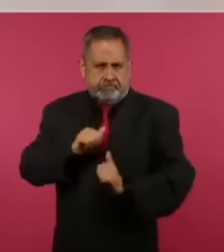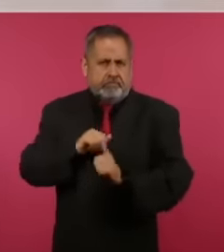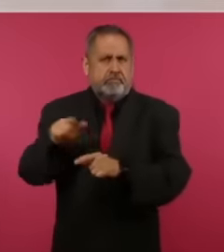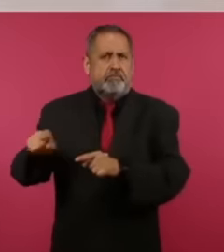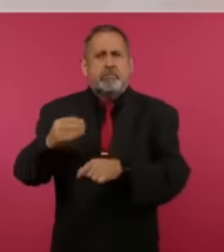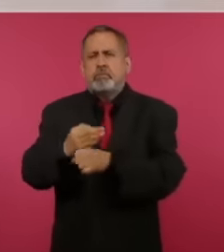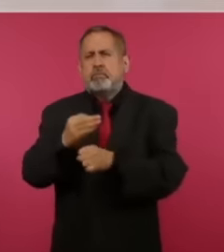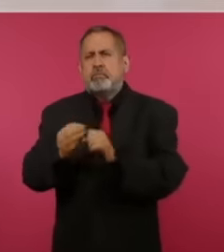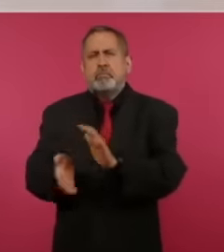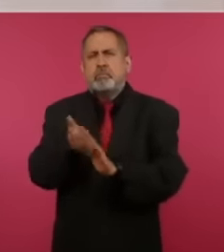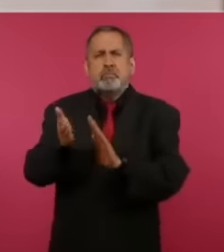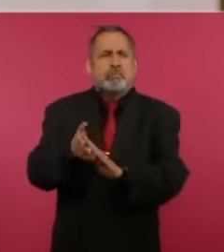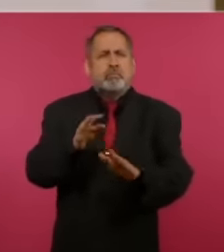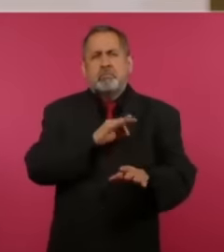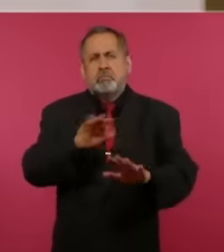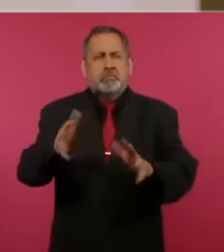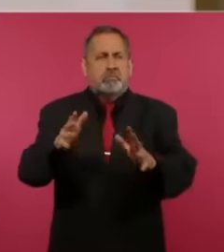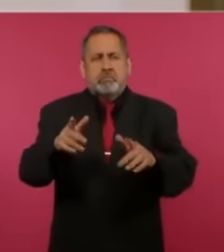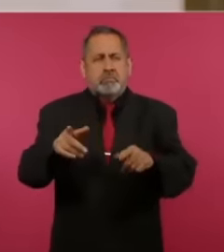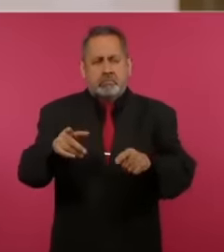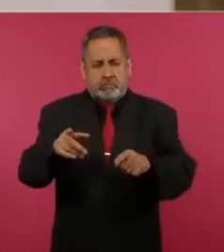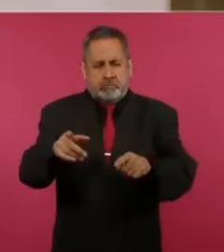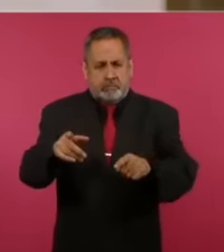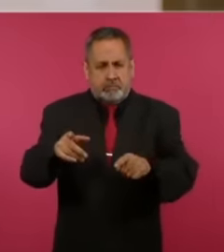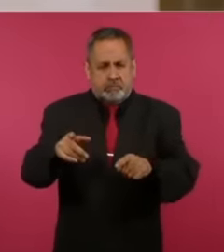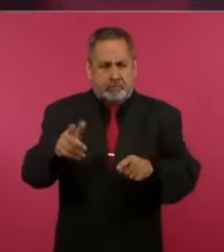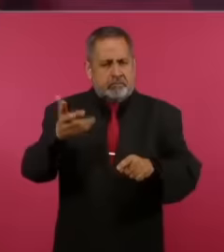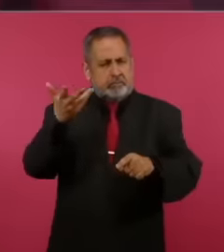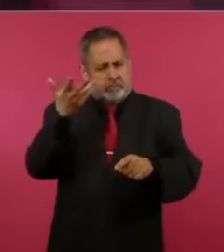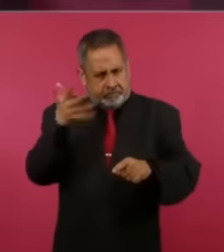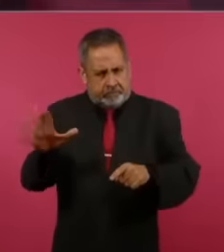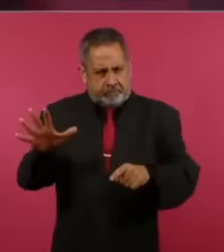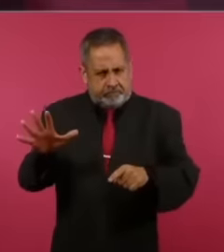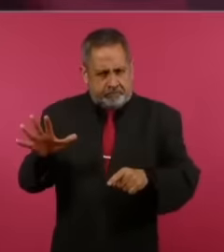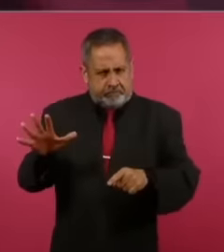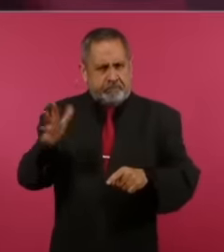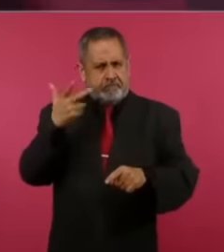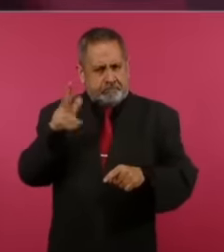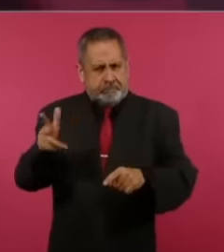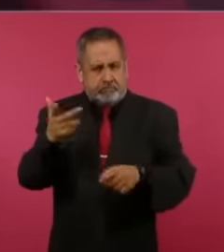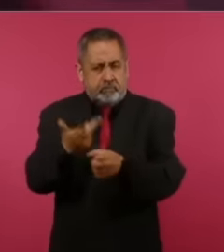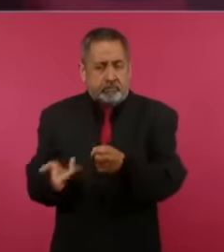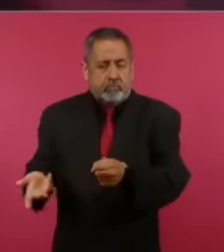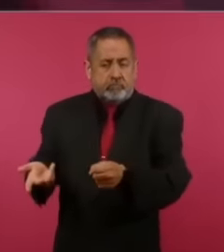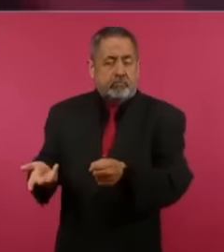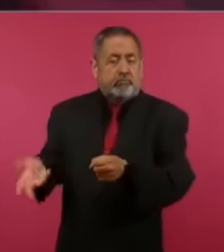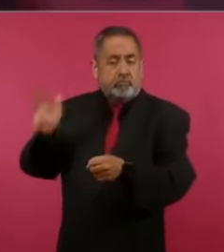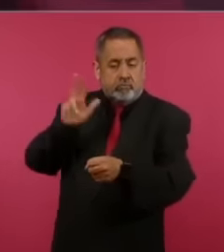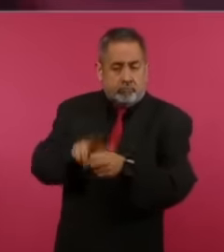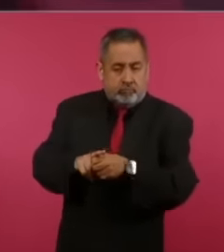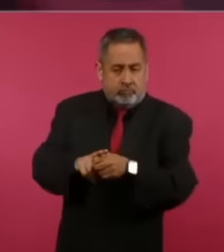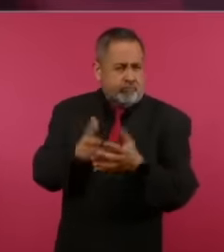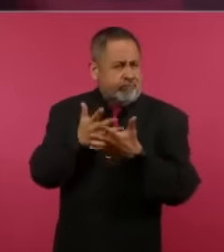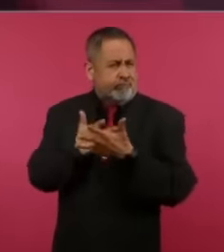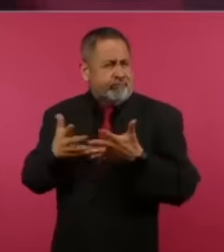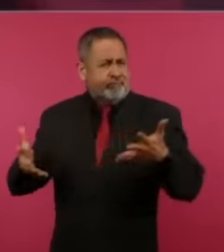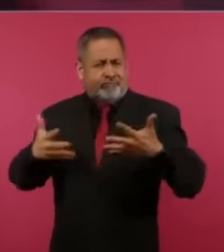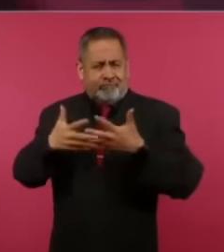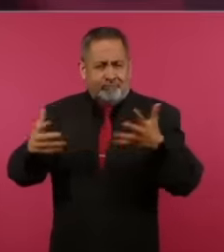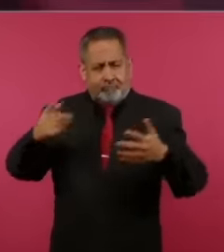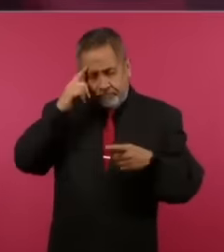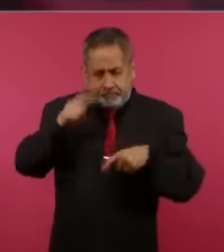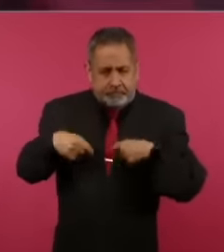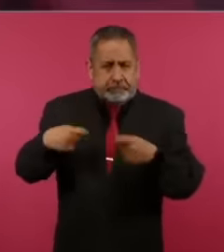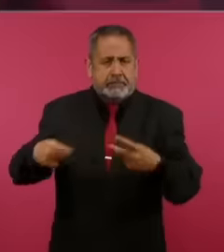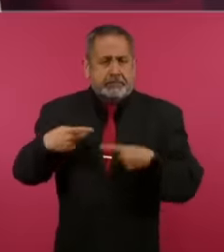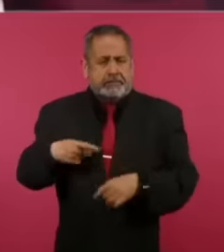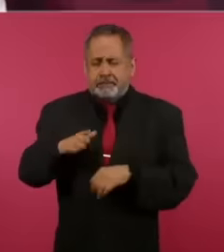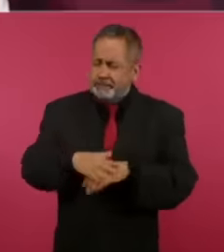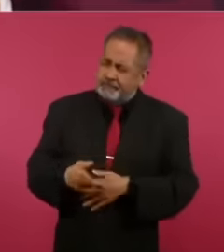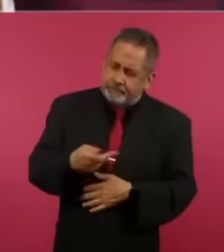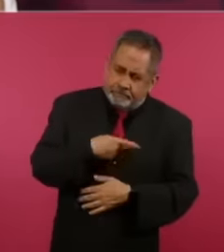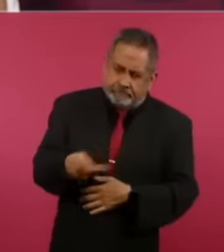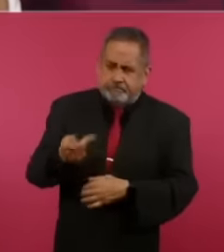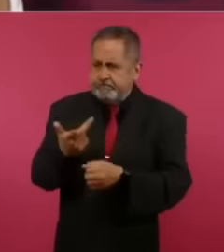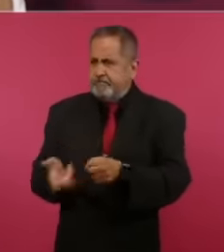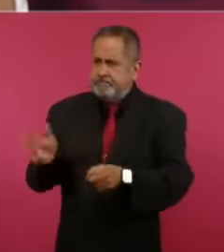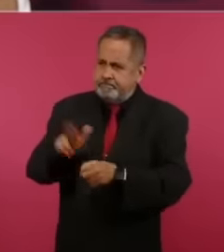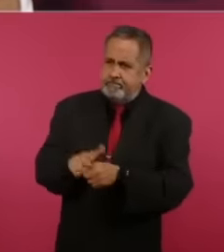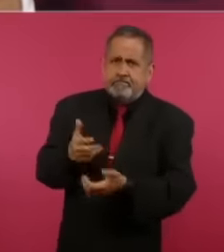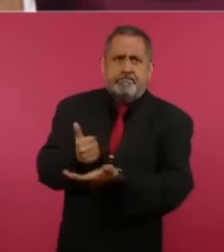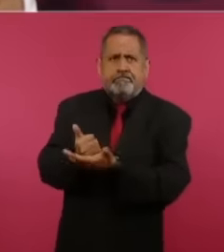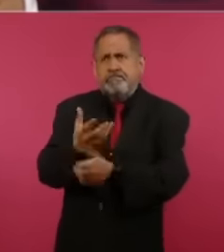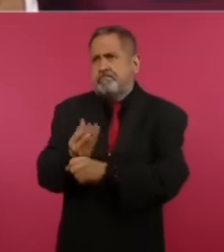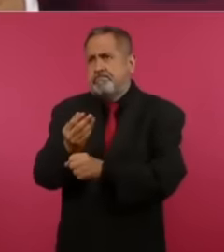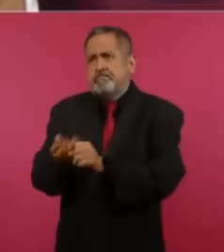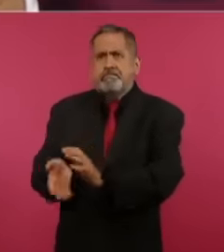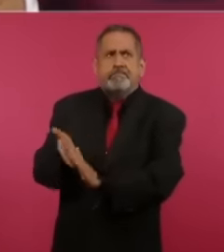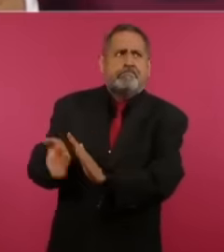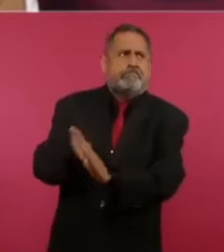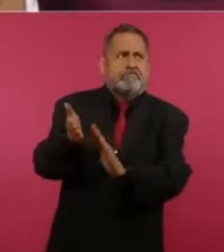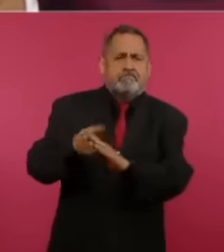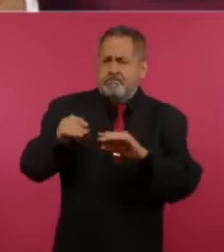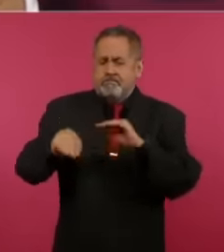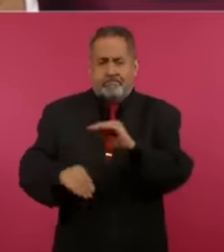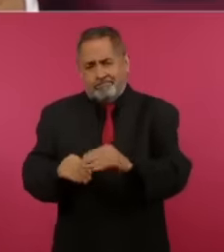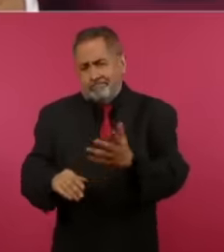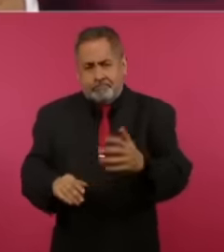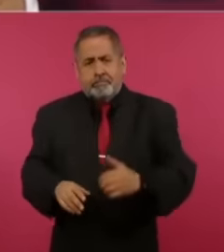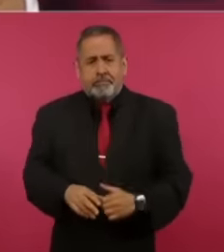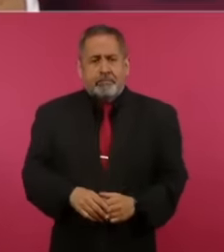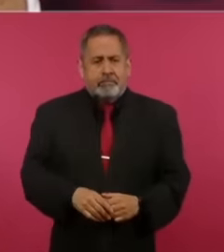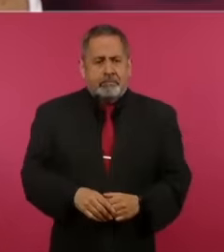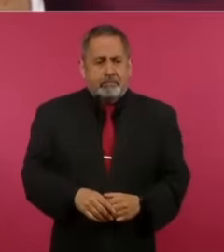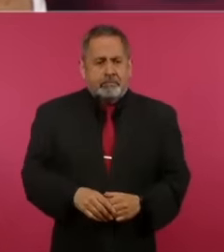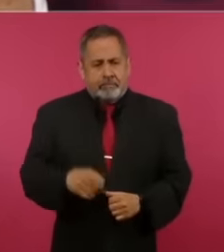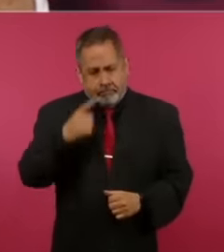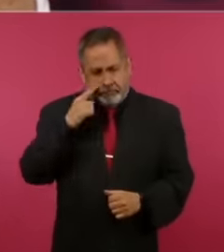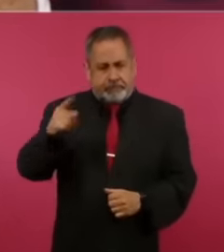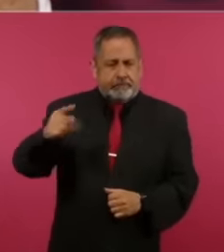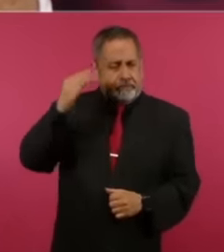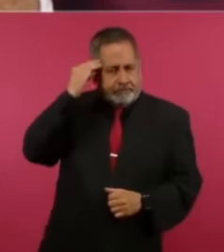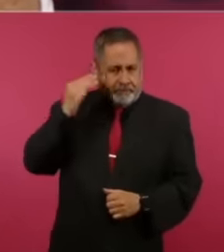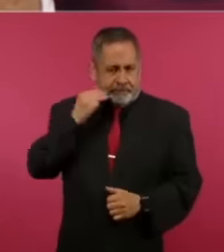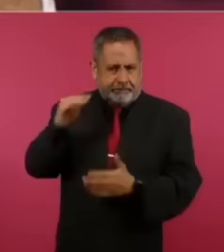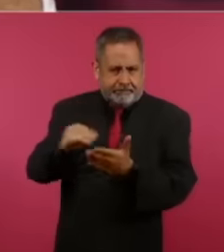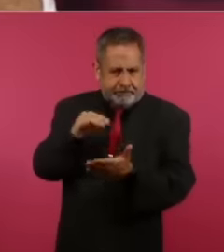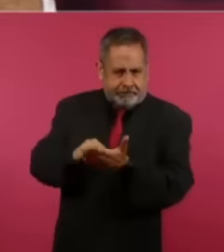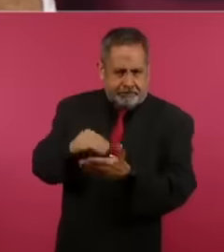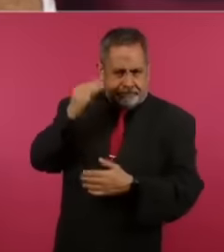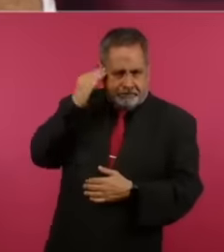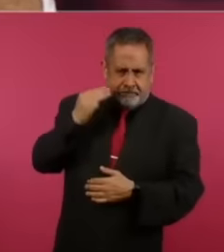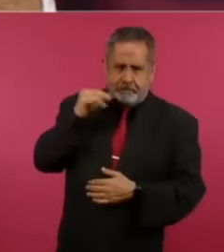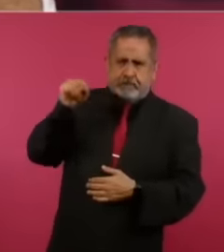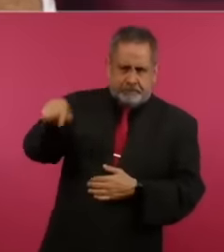about 10 large public hospitals for the poorest people. Just go to Mérida and